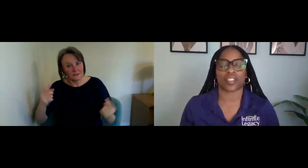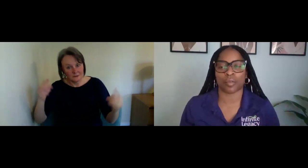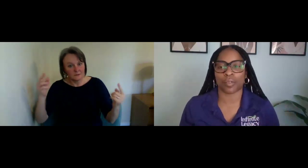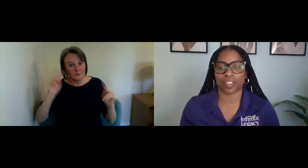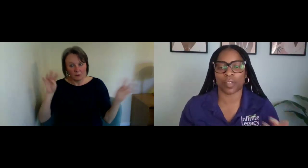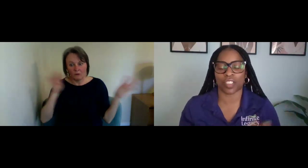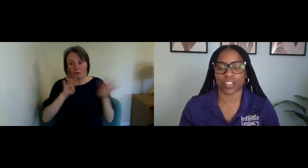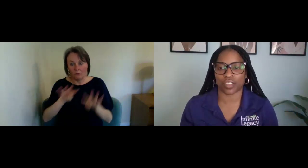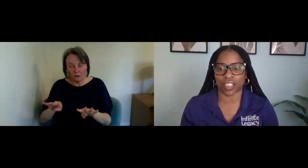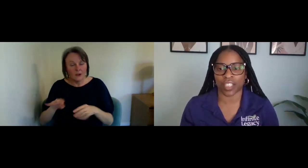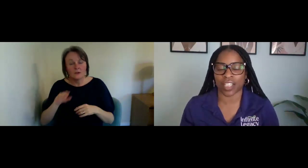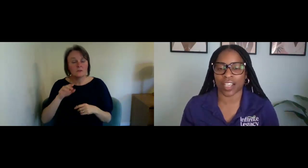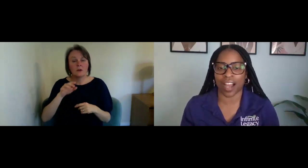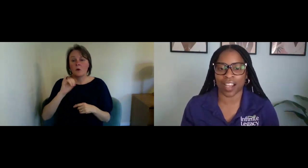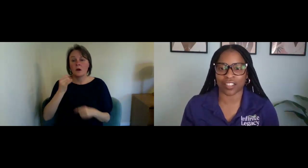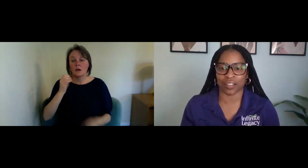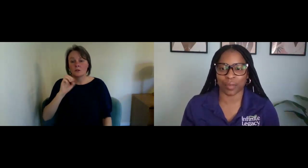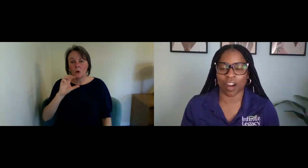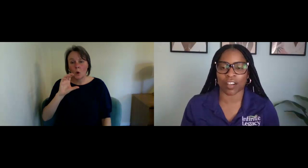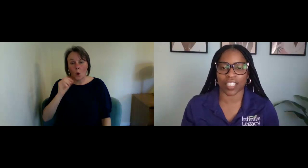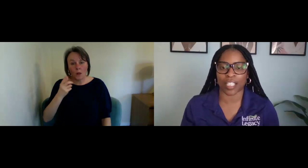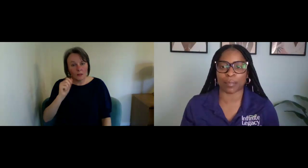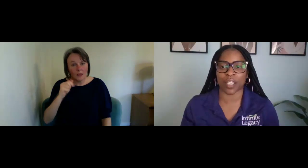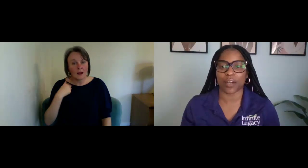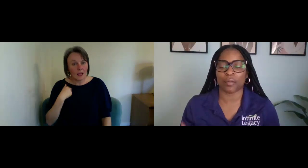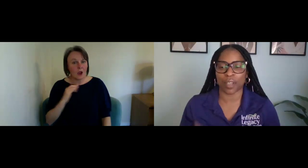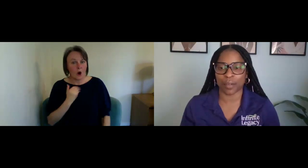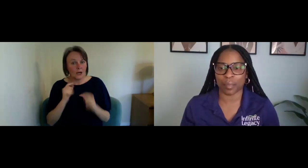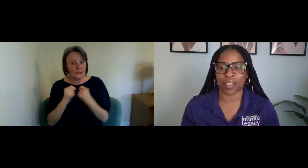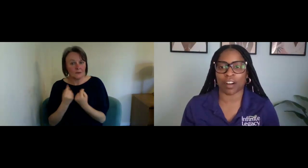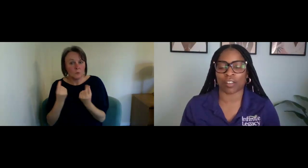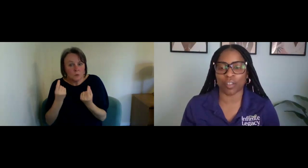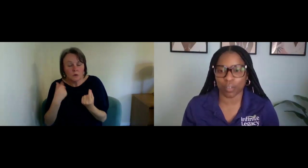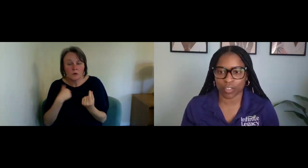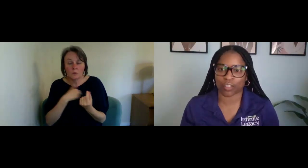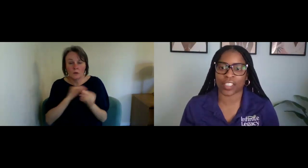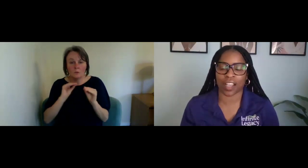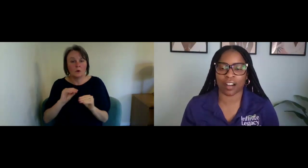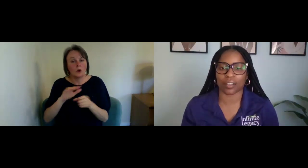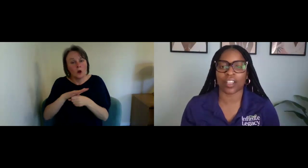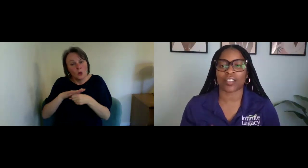so what Jecoliah and I do and our teams, we want to put our local stories out